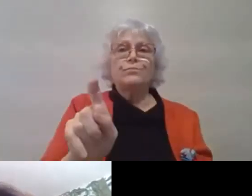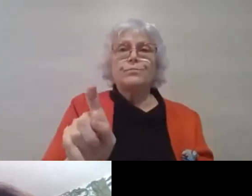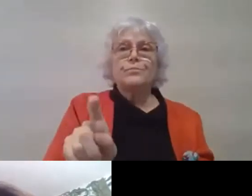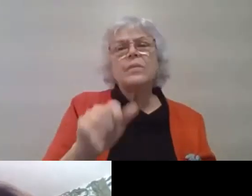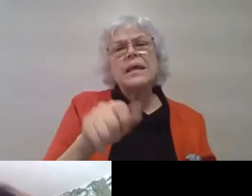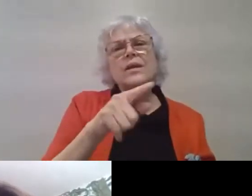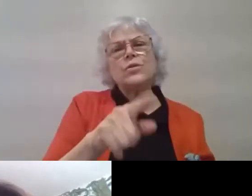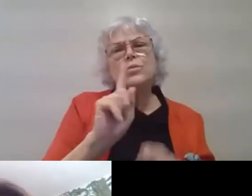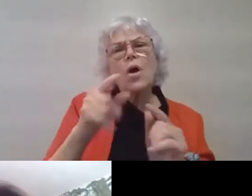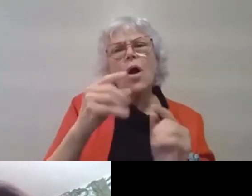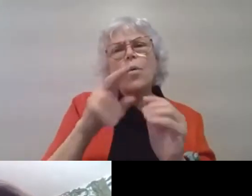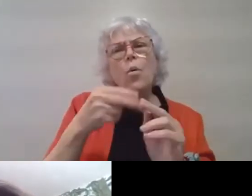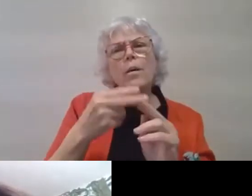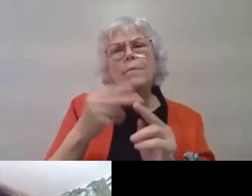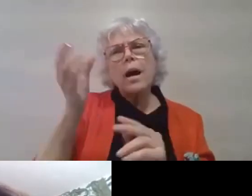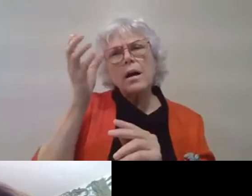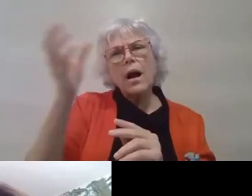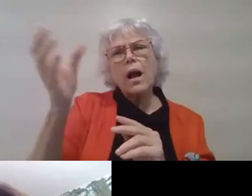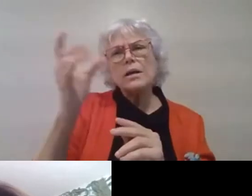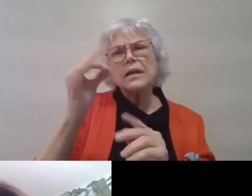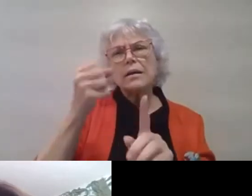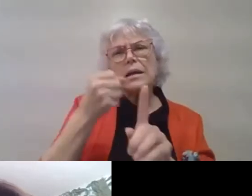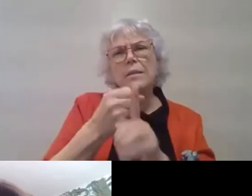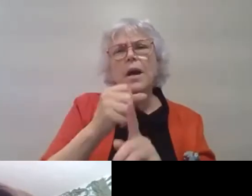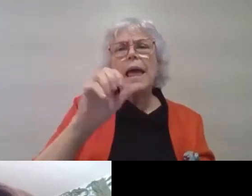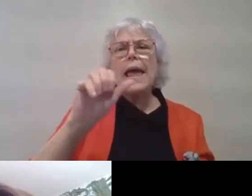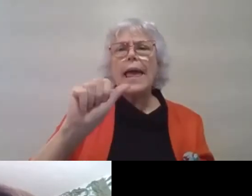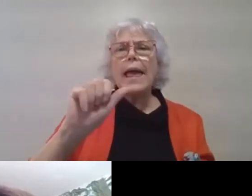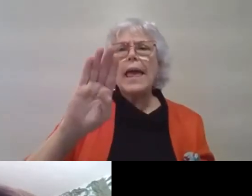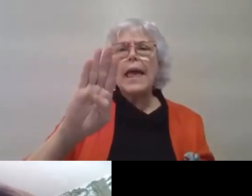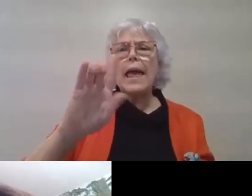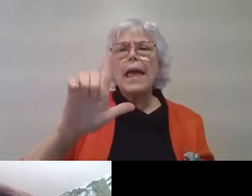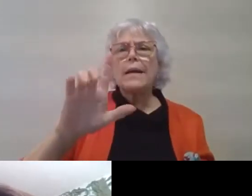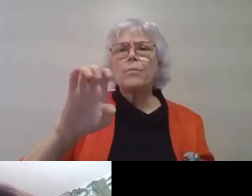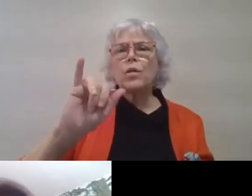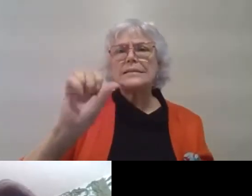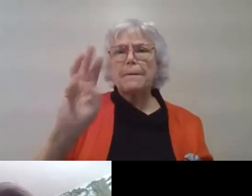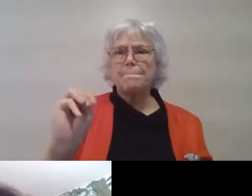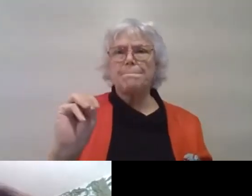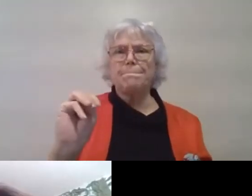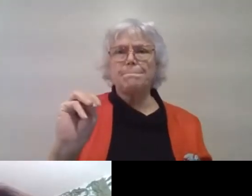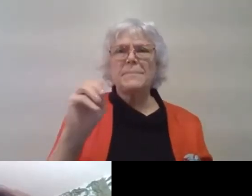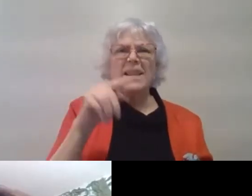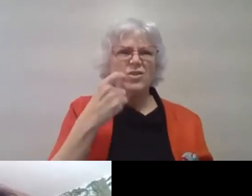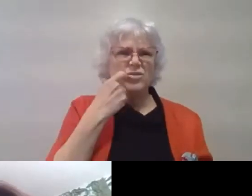to the concept and impacts of eco-ableism that you introduced.